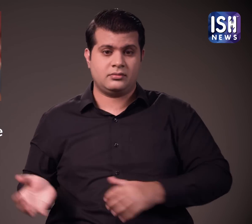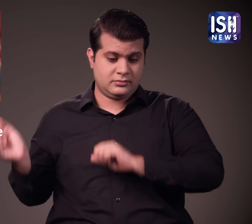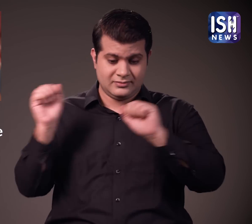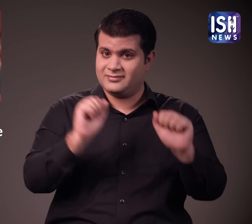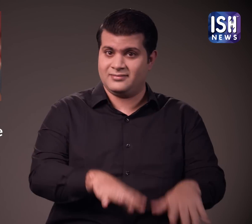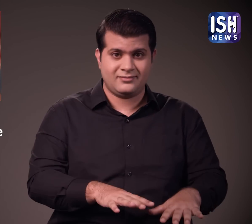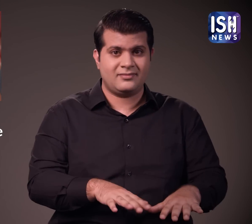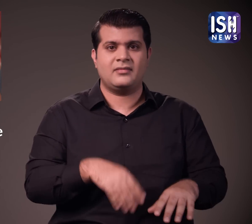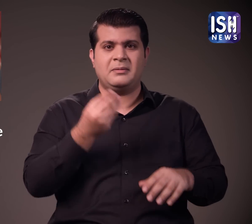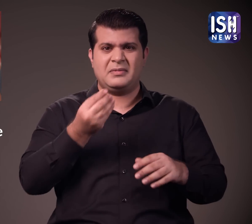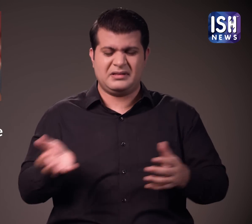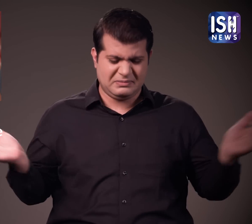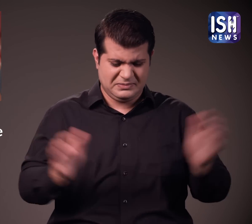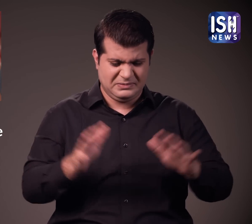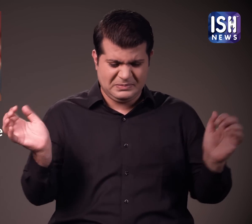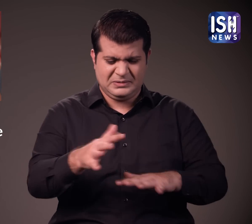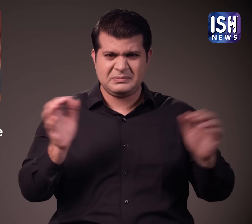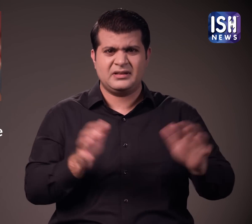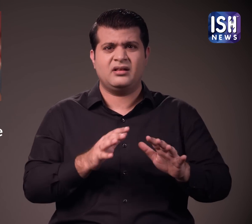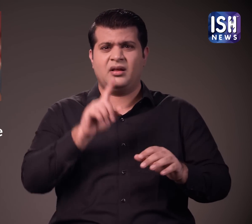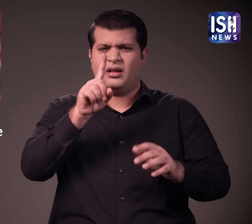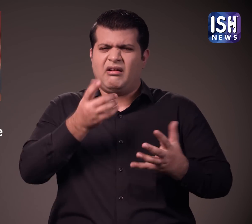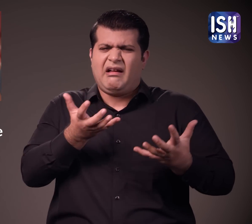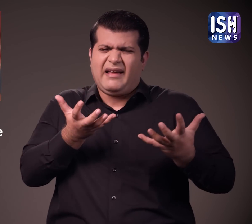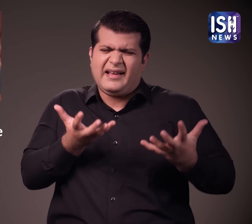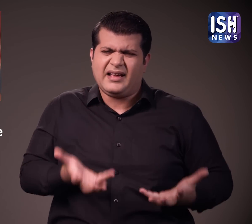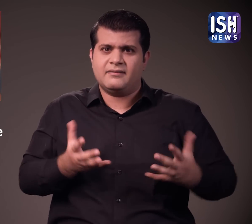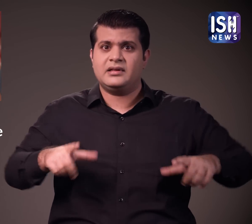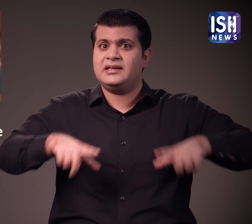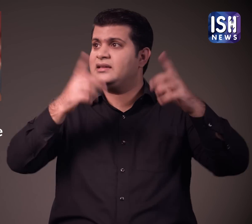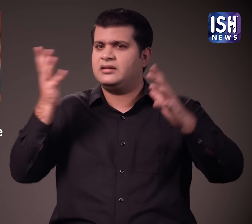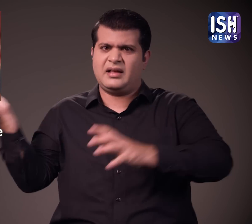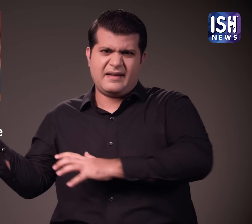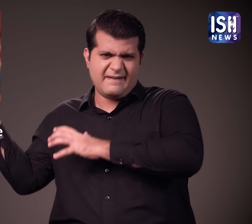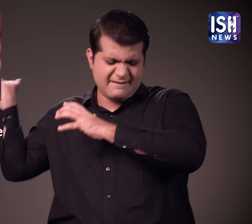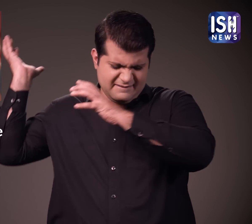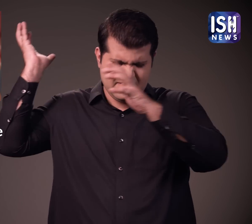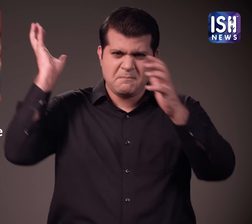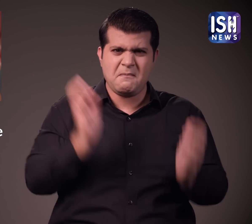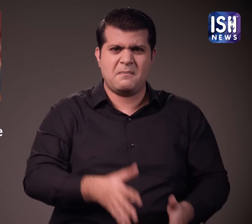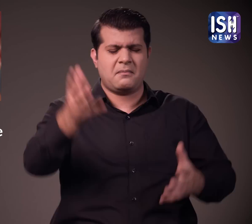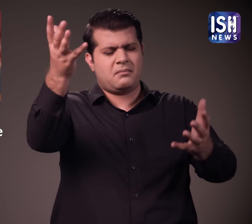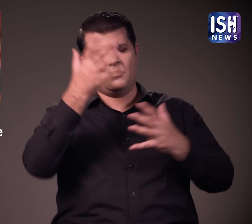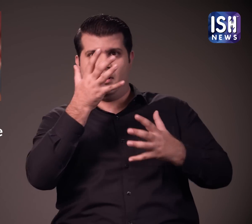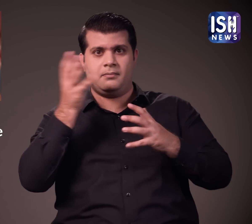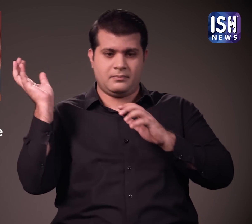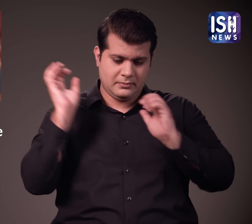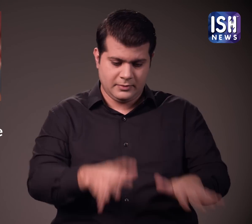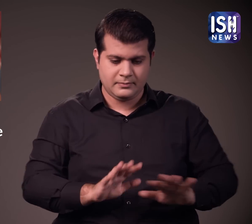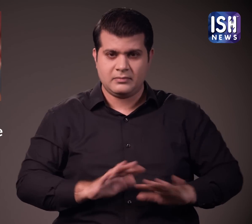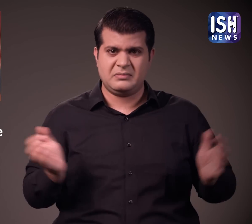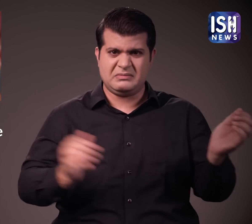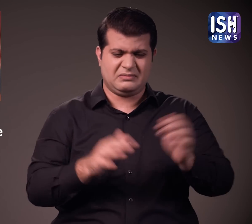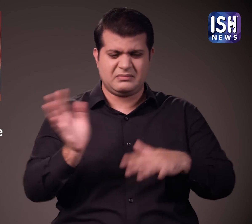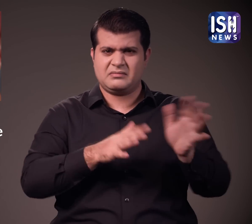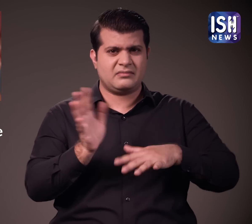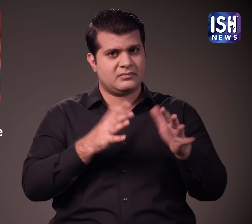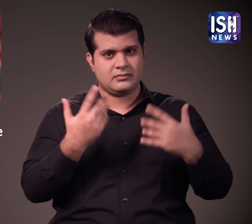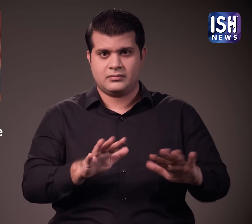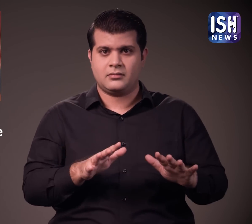put her in the hole in the ground and put mud to cover the hole. He also put a heavy tree over it.